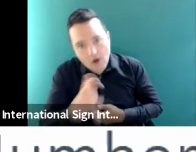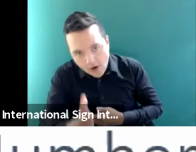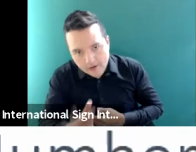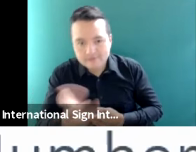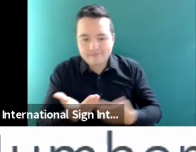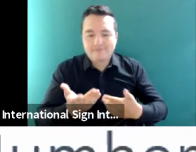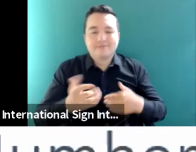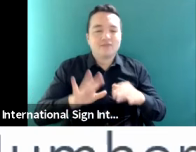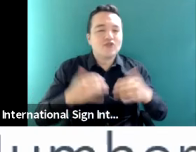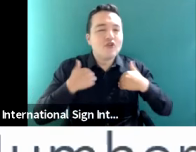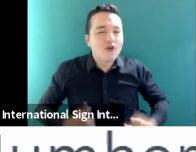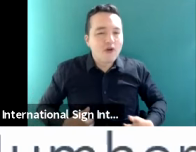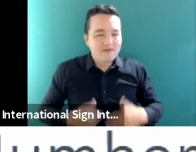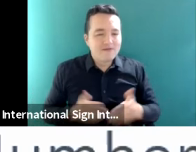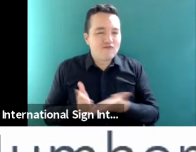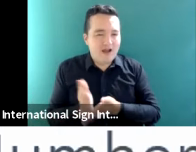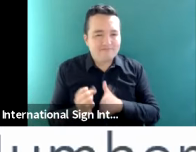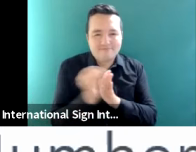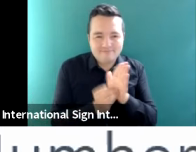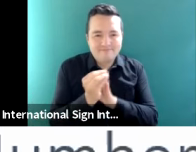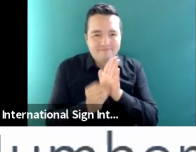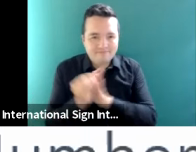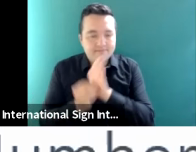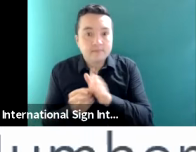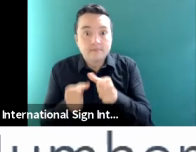That international treaties do work and this is a perfect example.